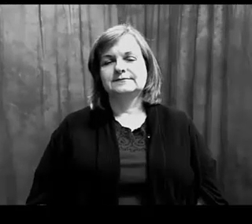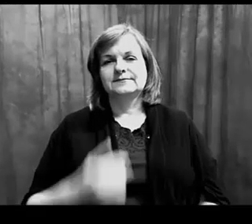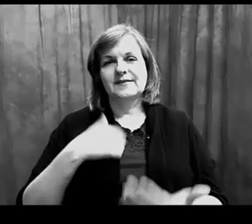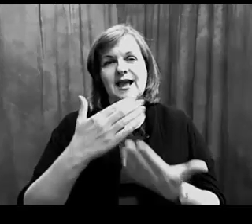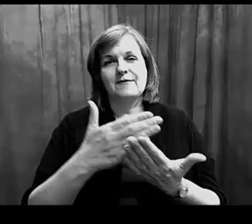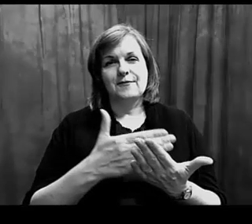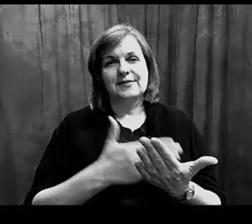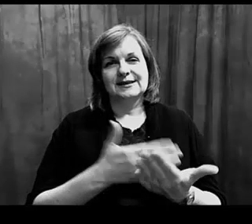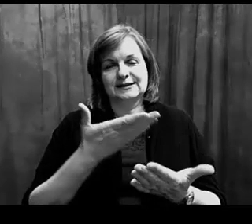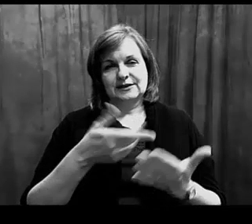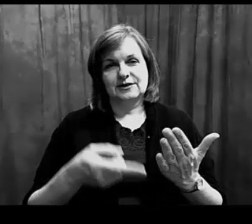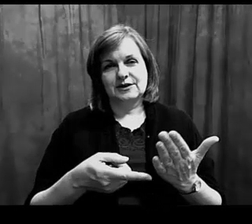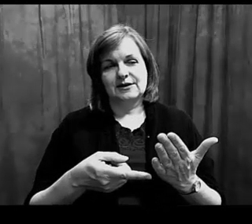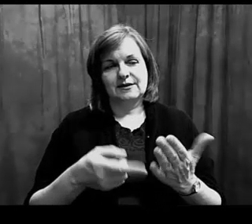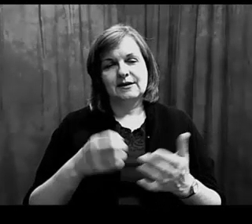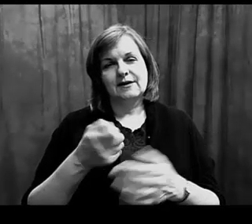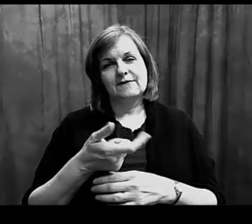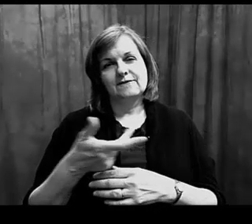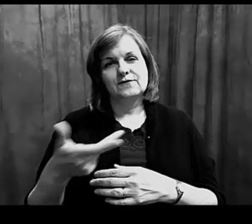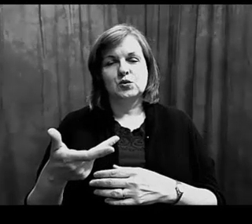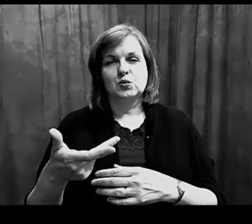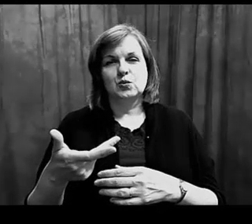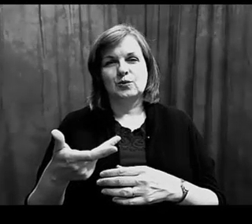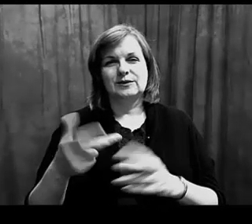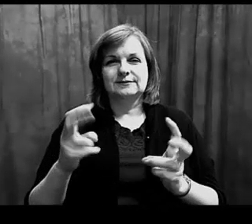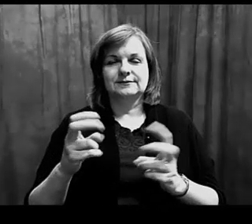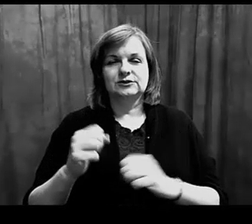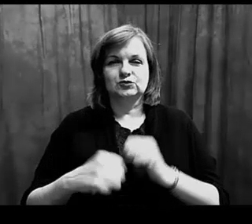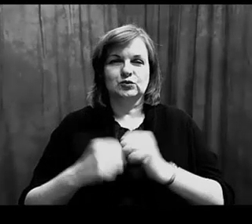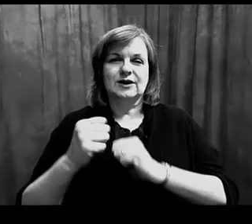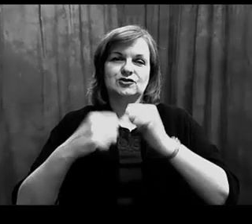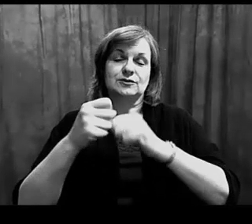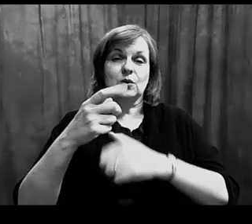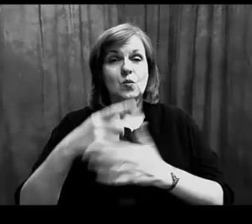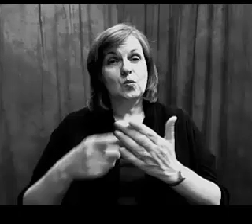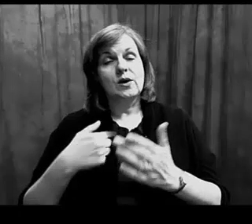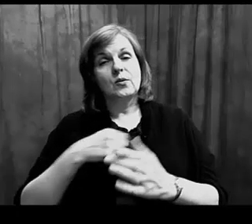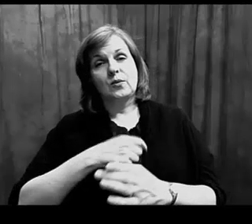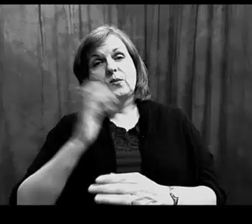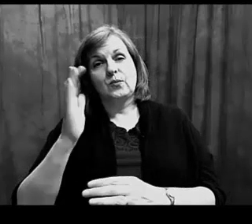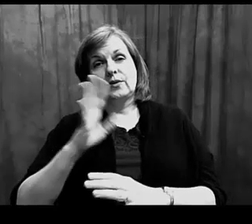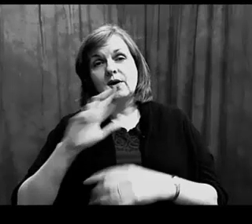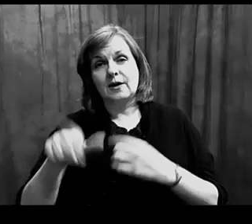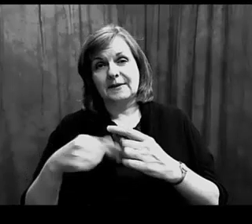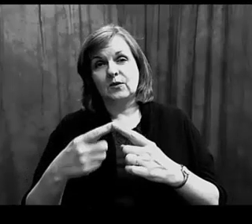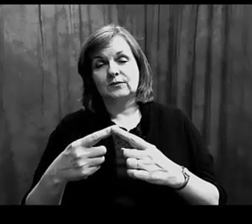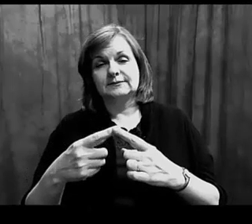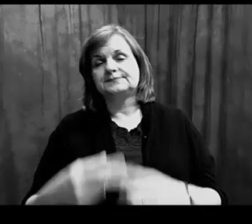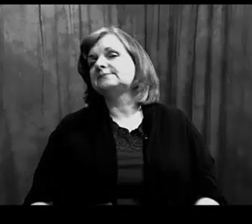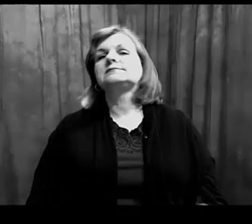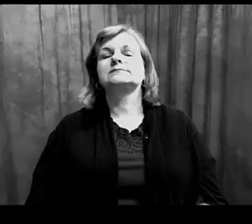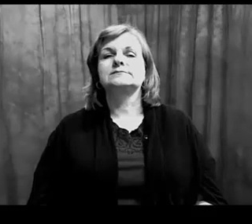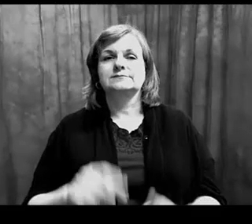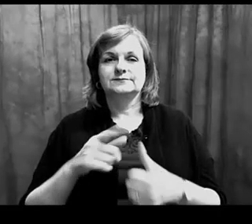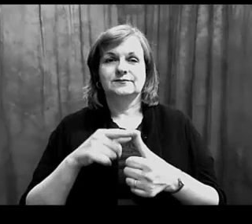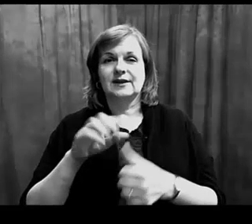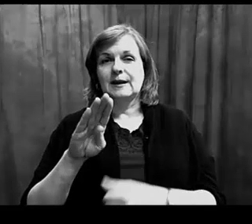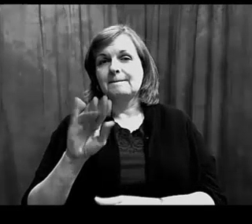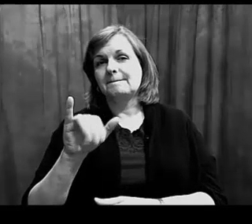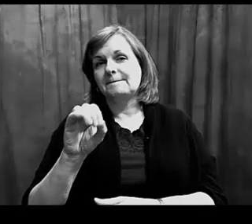then at how you function as an organism your anatomy your physiology and how will those things come together